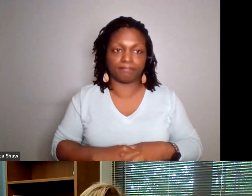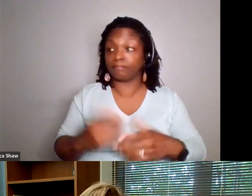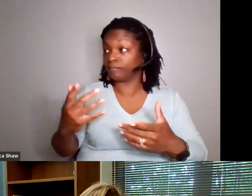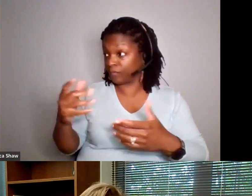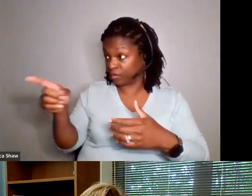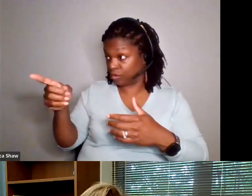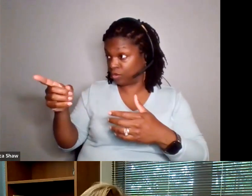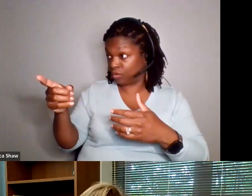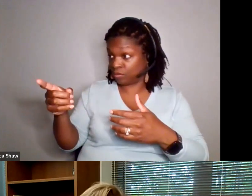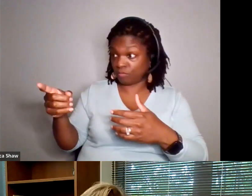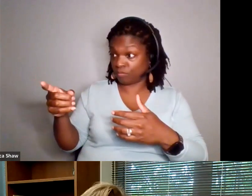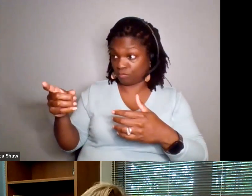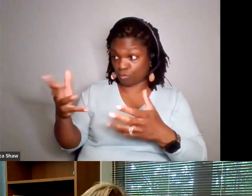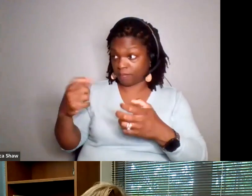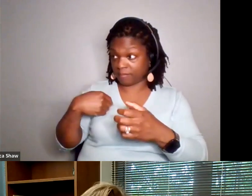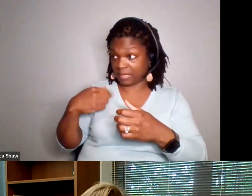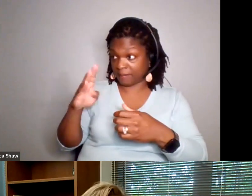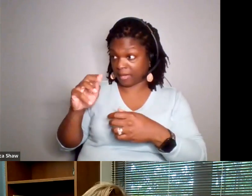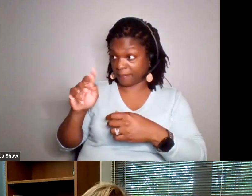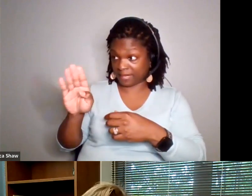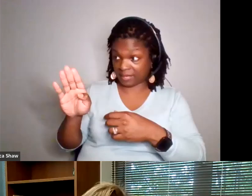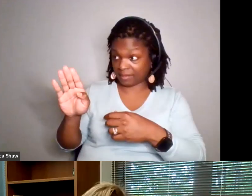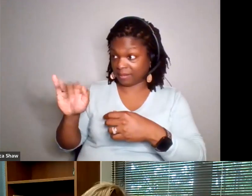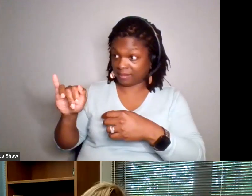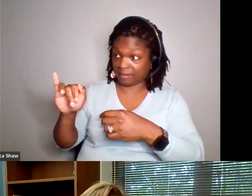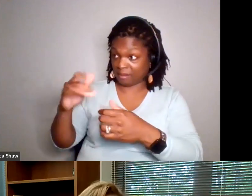Bambi. i'm open now? well I I can read it for you.